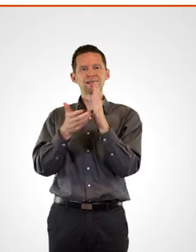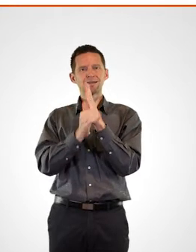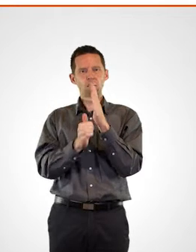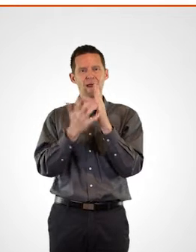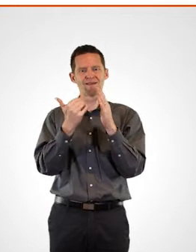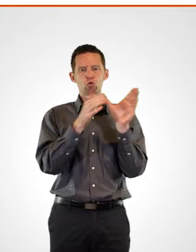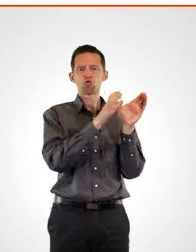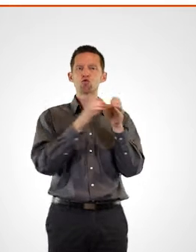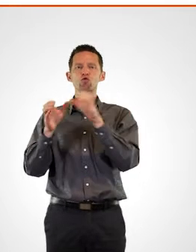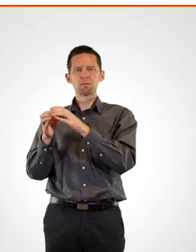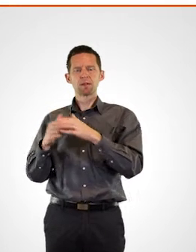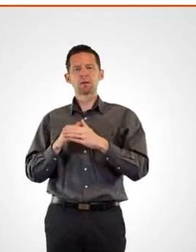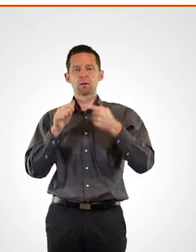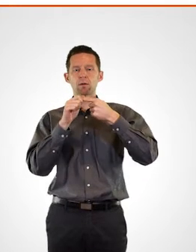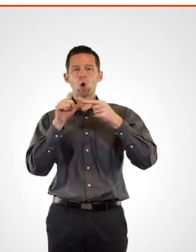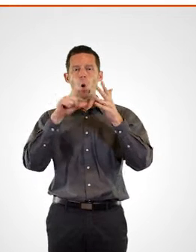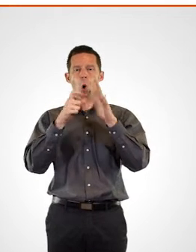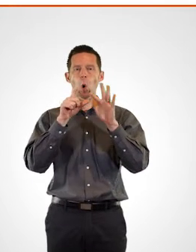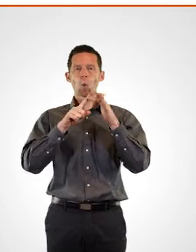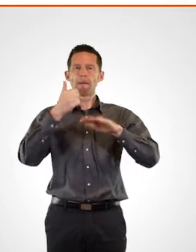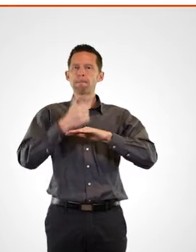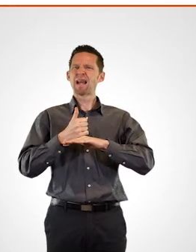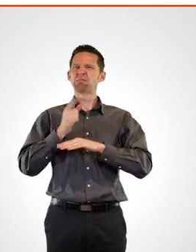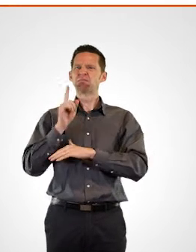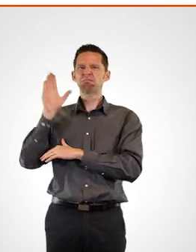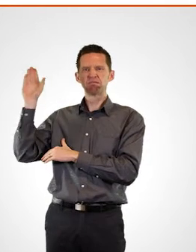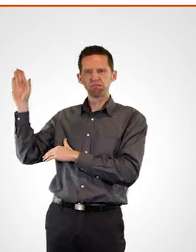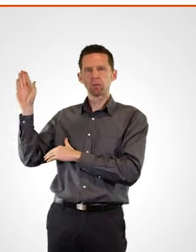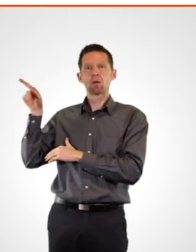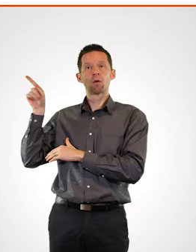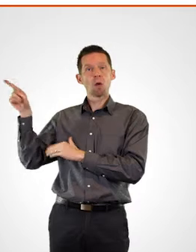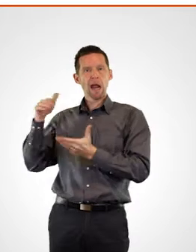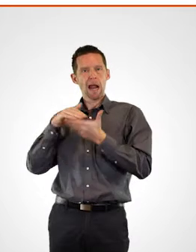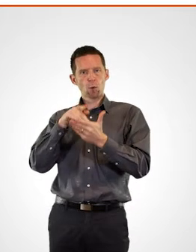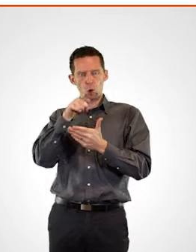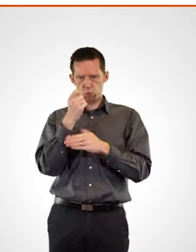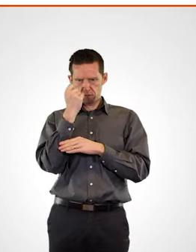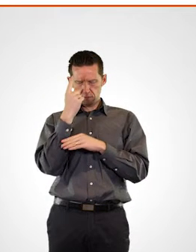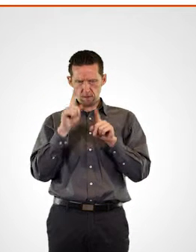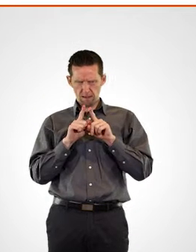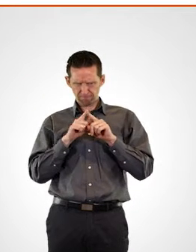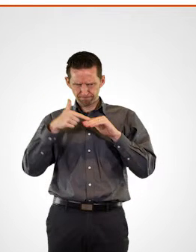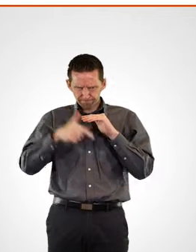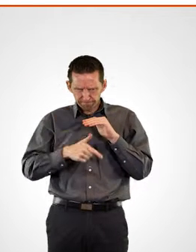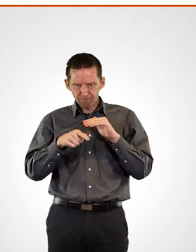and how they're grouped into these two areas. First there's code-based and what code-based skills do is they help you break the code.